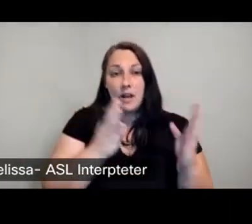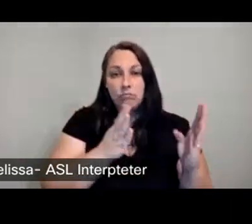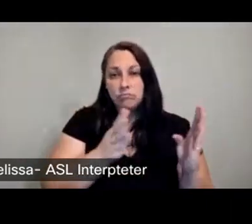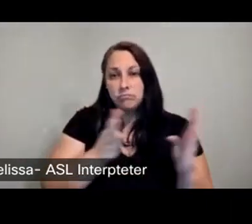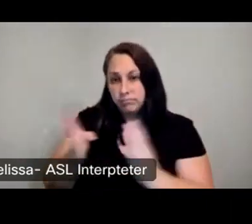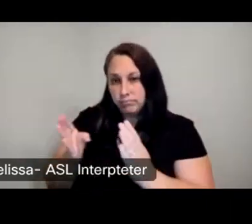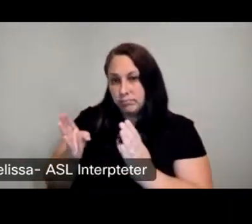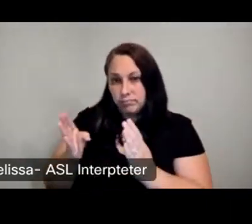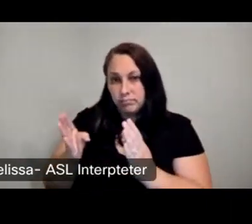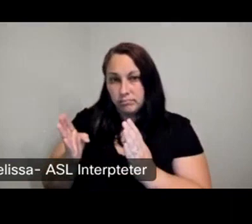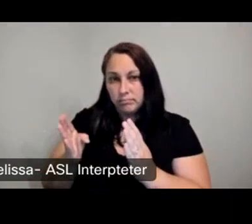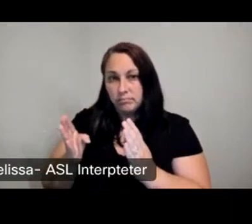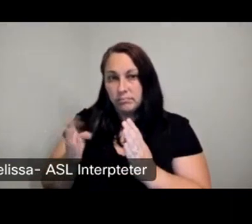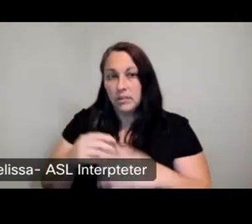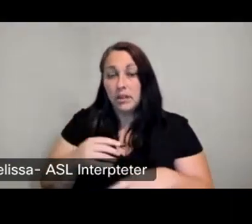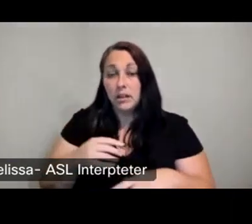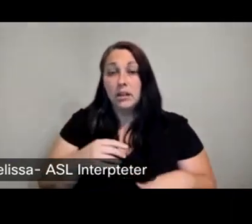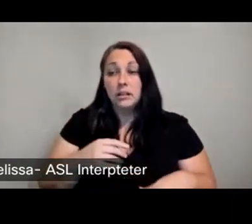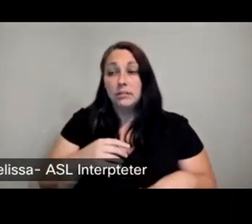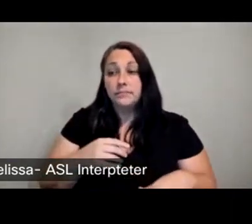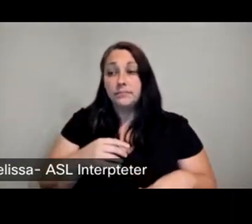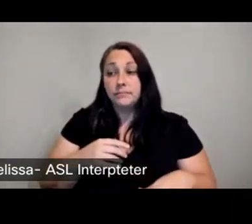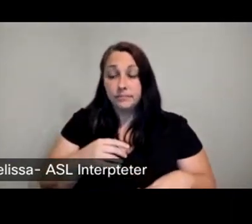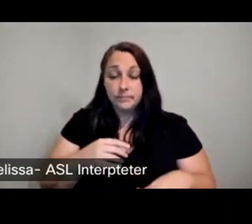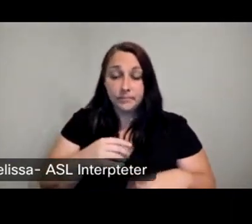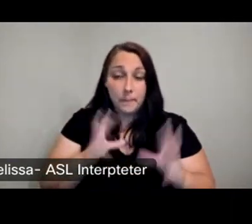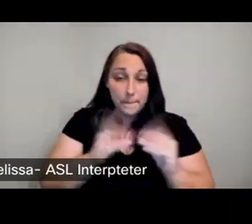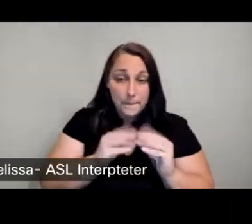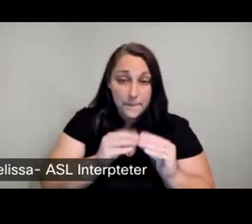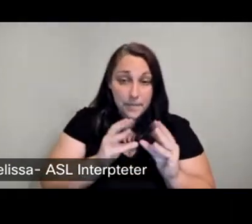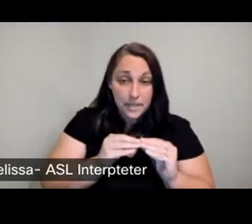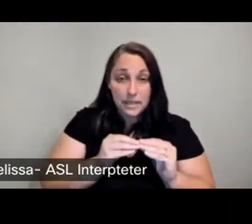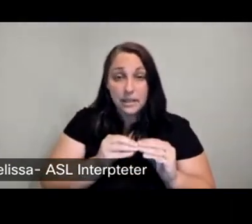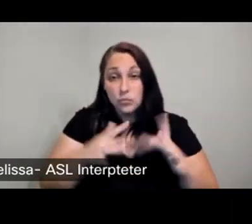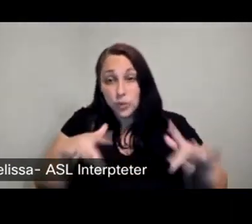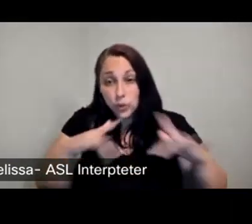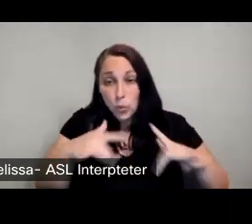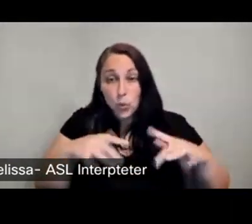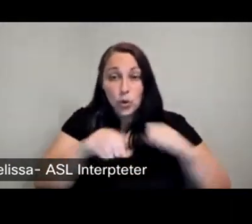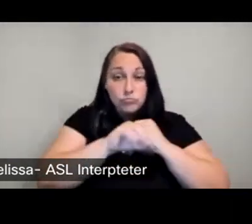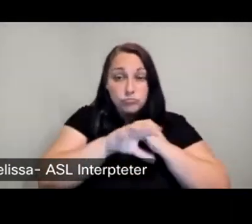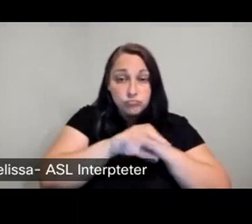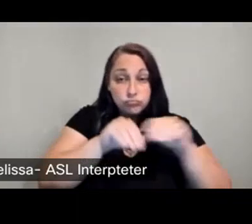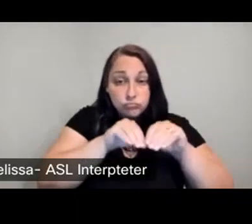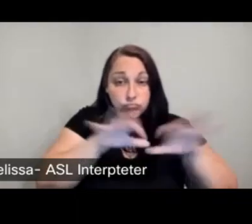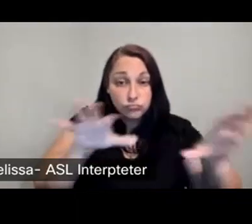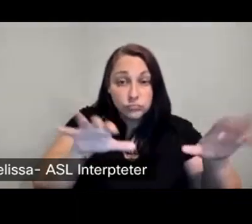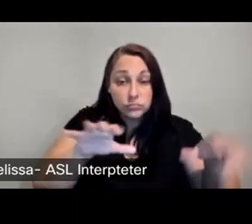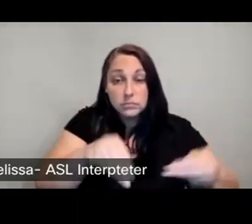uh doing meetings like this which are uh recorded and to provide just a broader